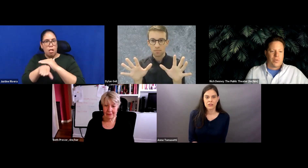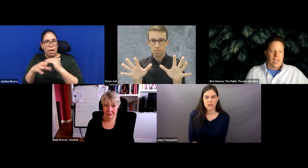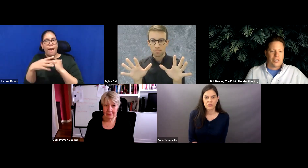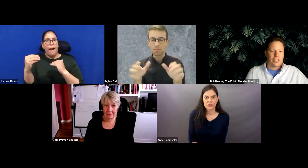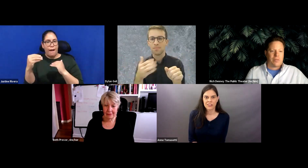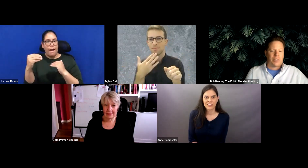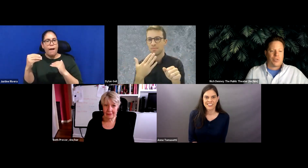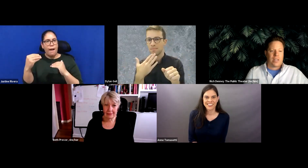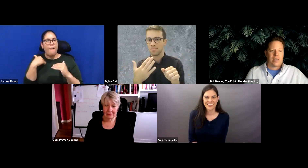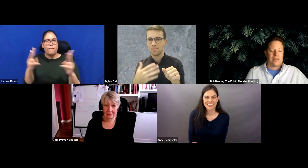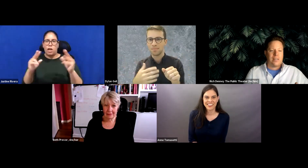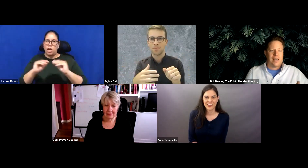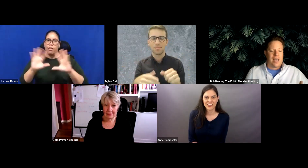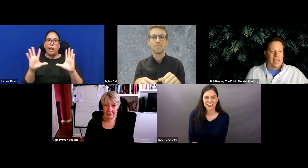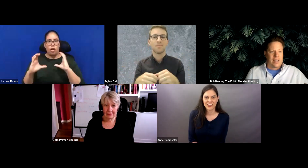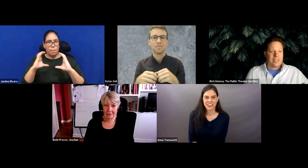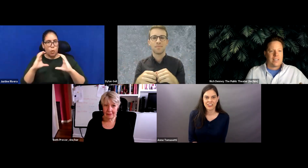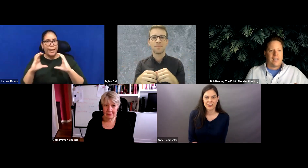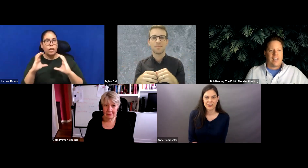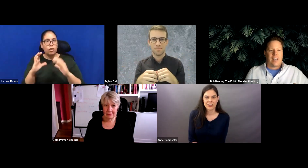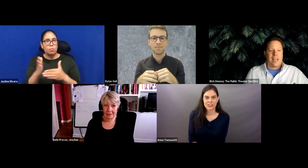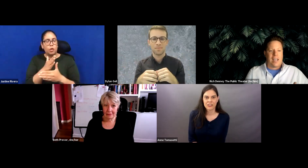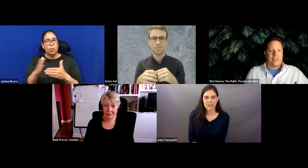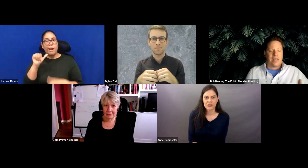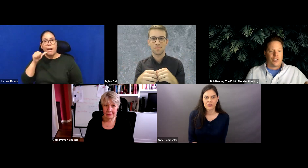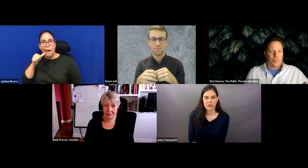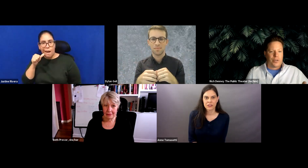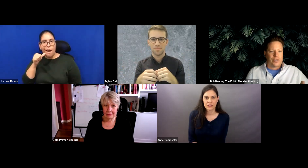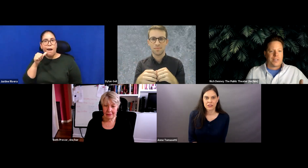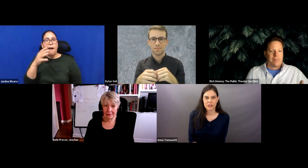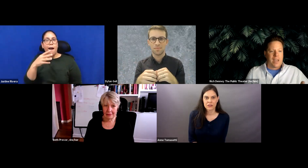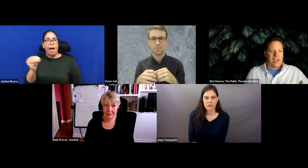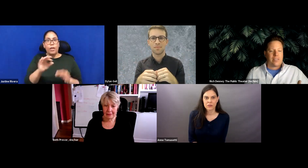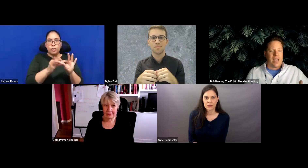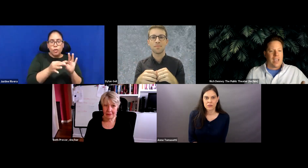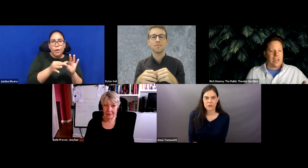communication between Anne and the interpreters and Beth and